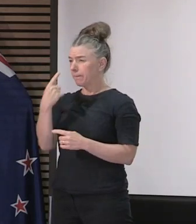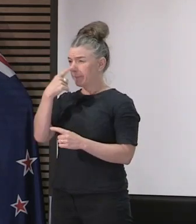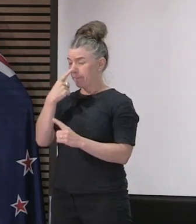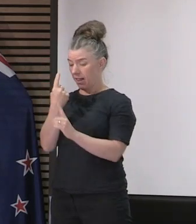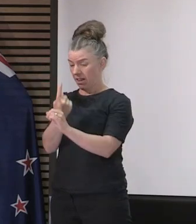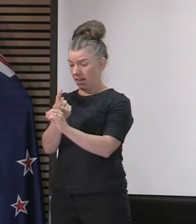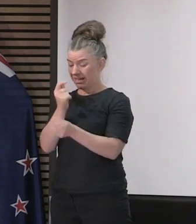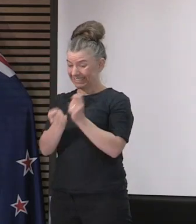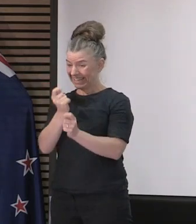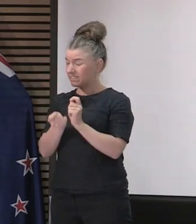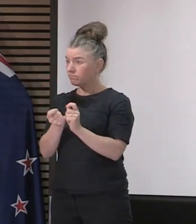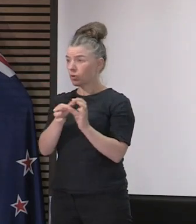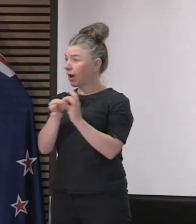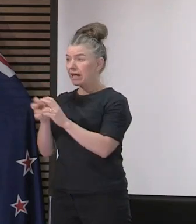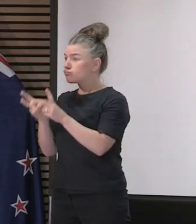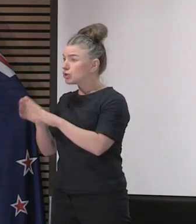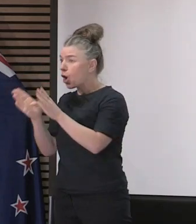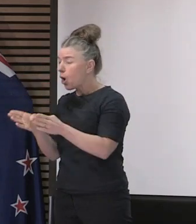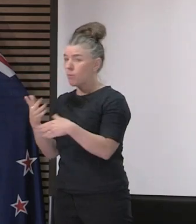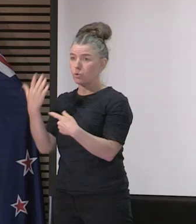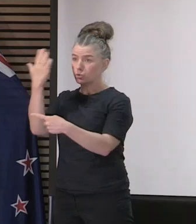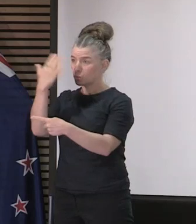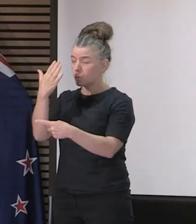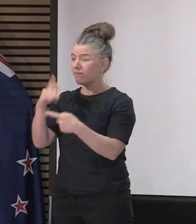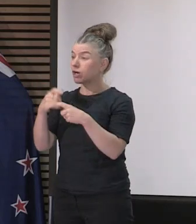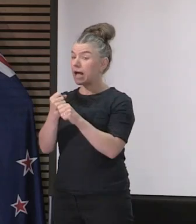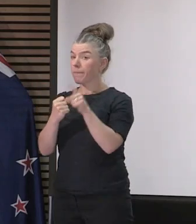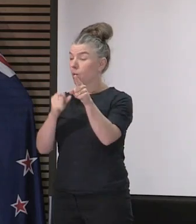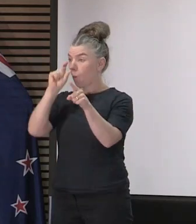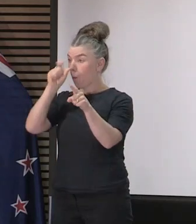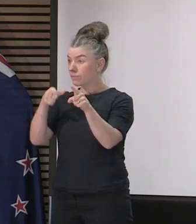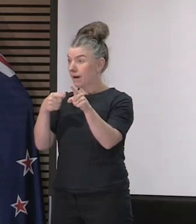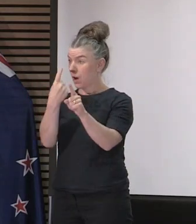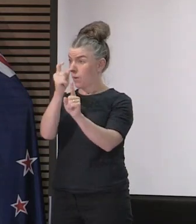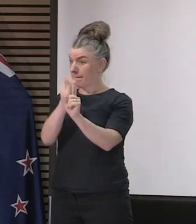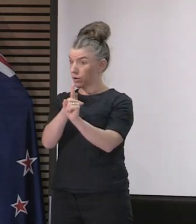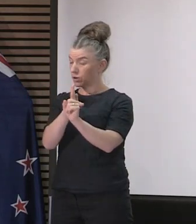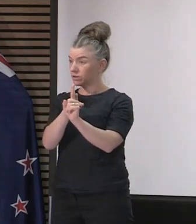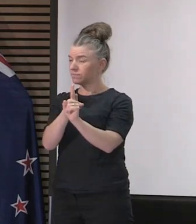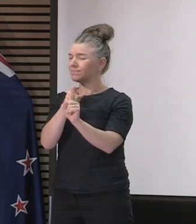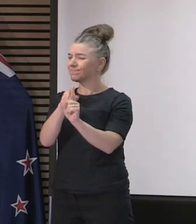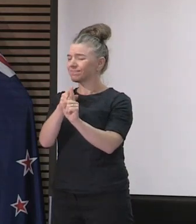regards to testing. And even in regards to individual cases, some we have seen where